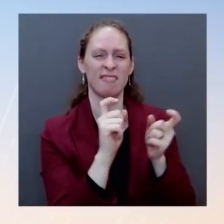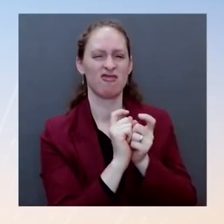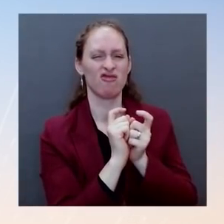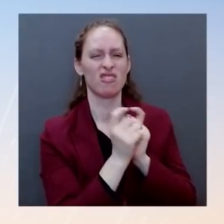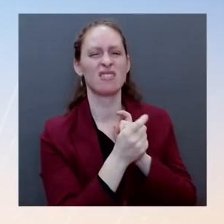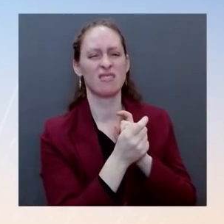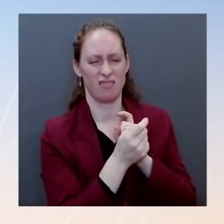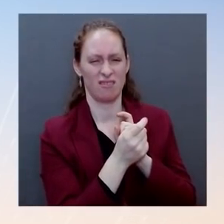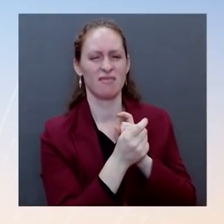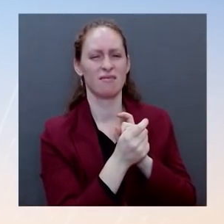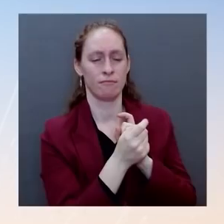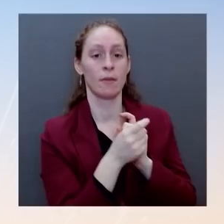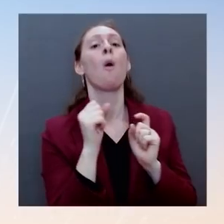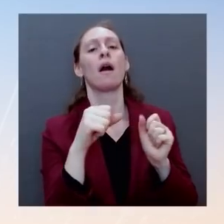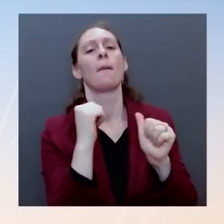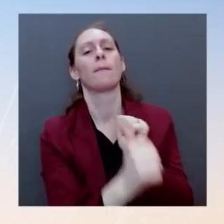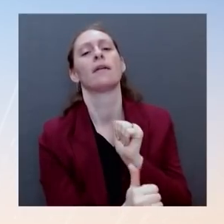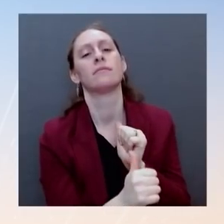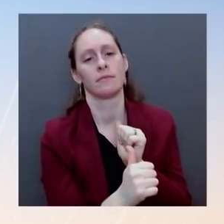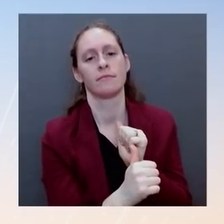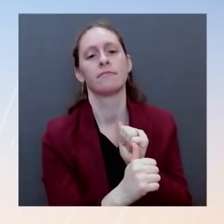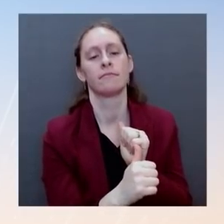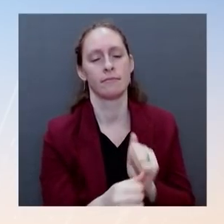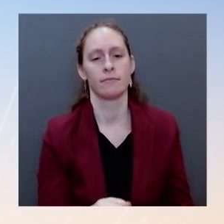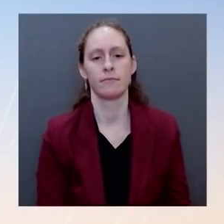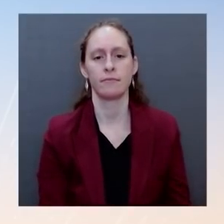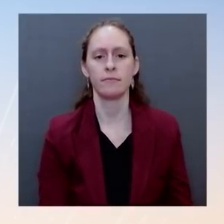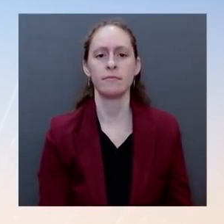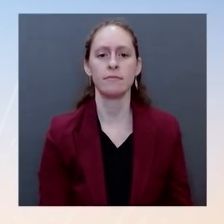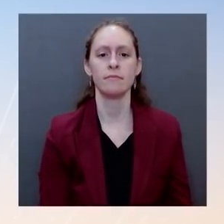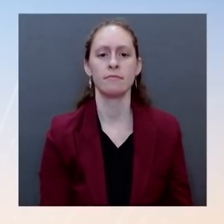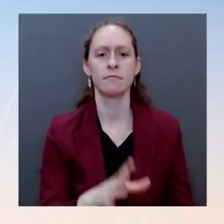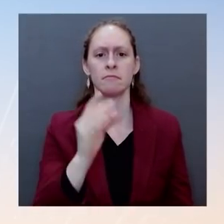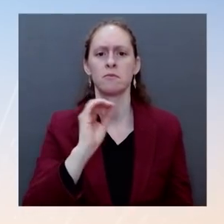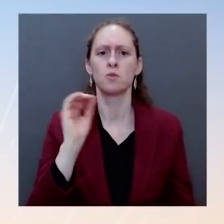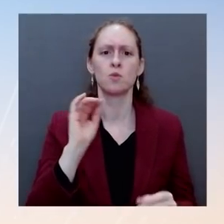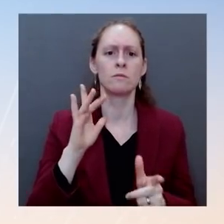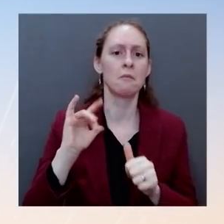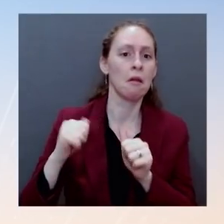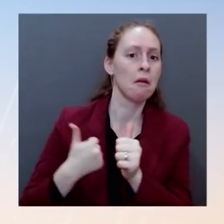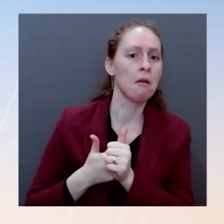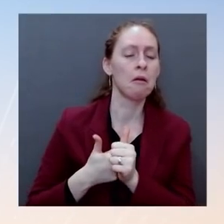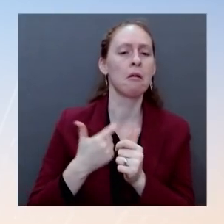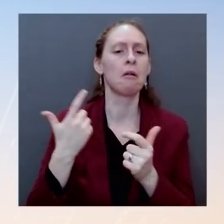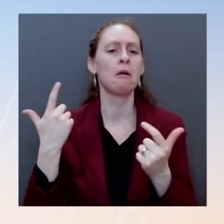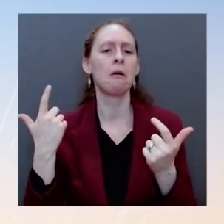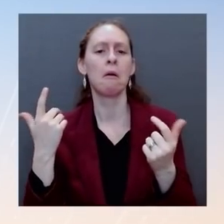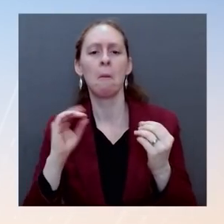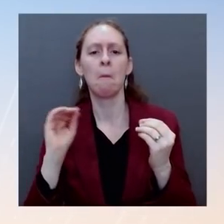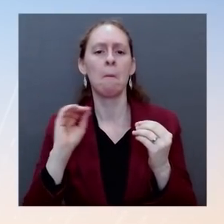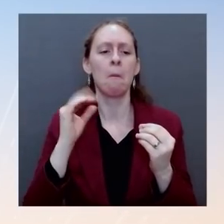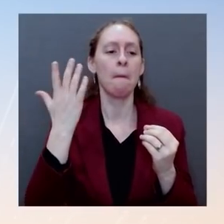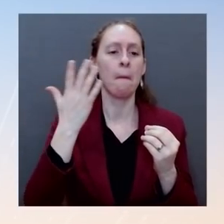on different pieces of legislation. He cares deeply about both of these pieces of legislation. He wants to sign them into law. The Press: And then -- >> Ms. Psaki: Yeah. Go ahead.